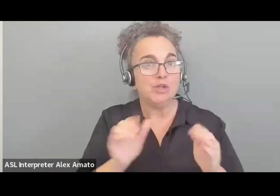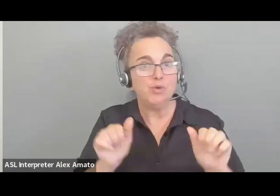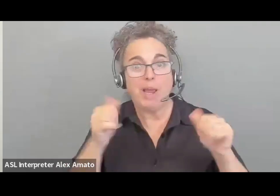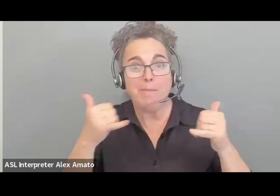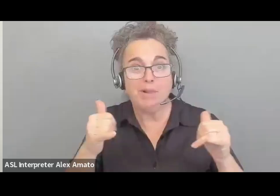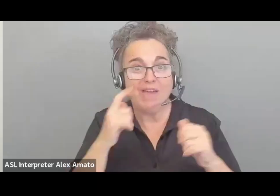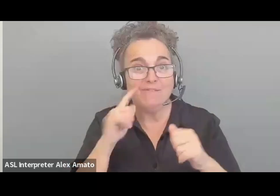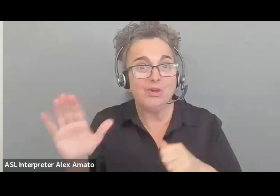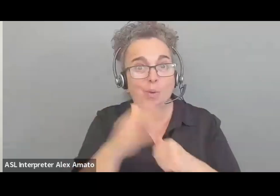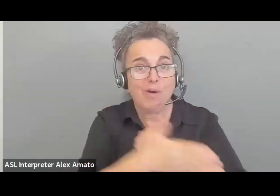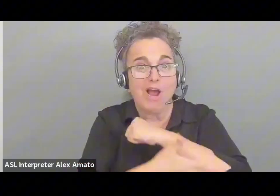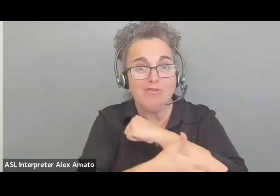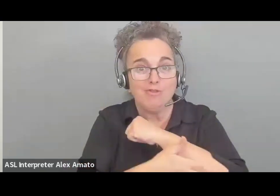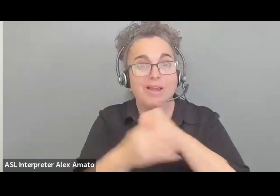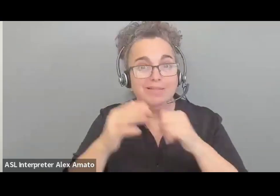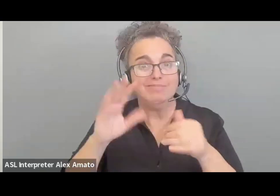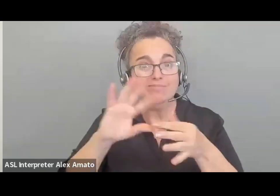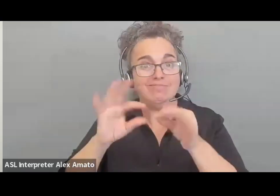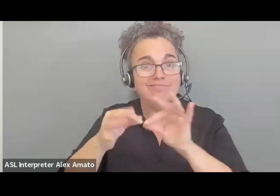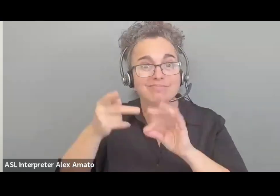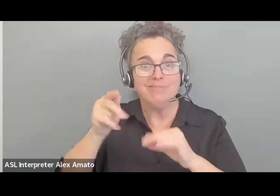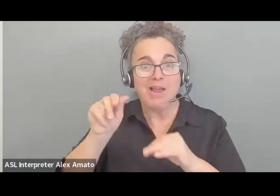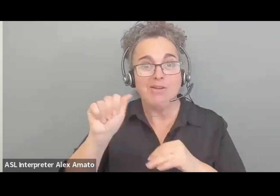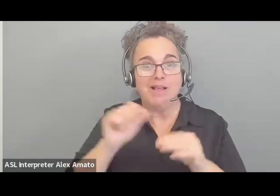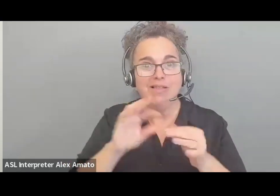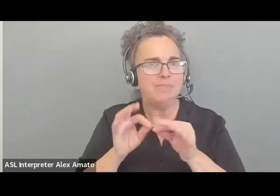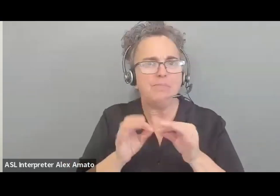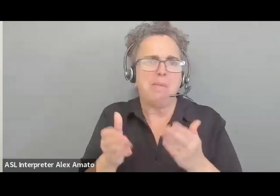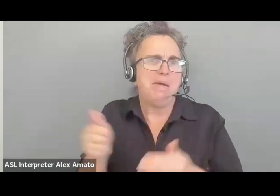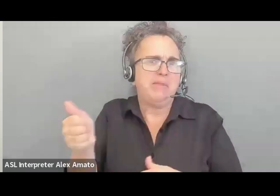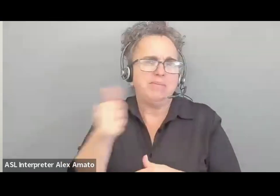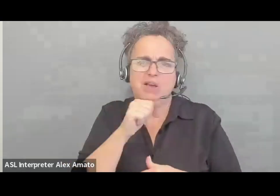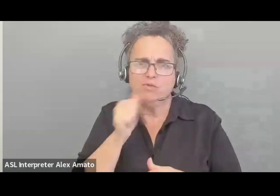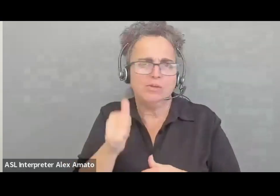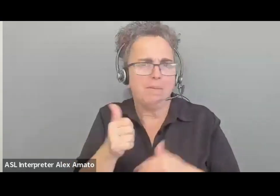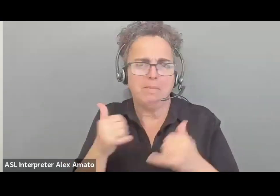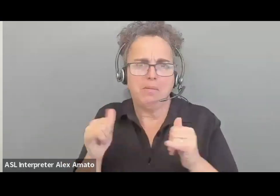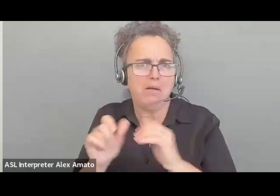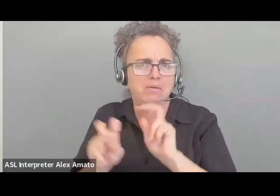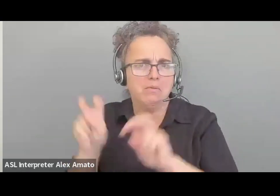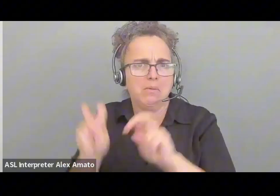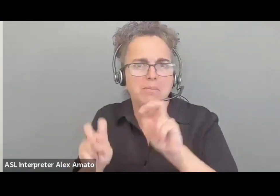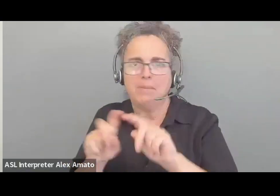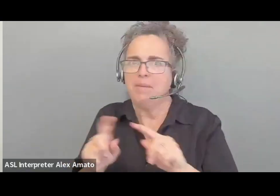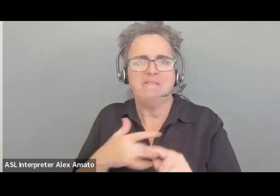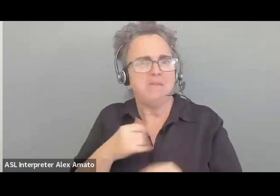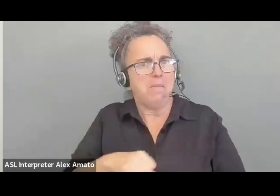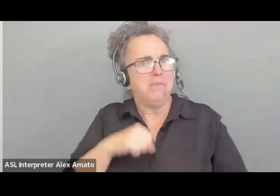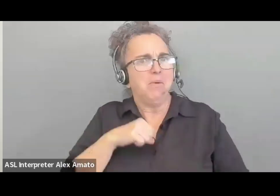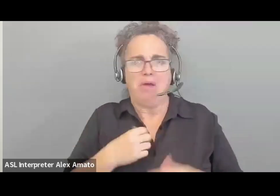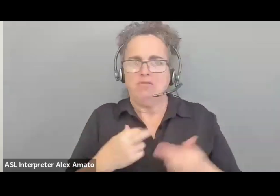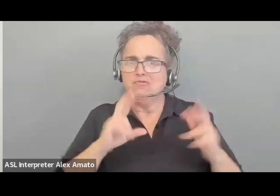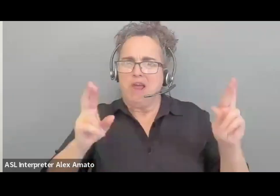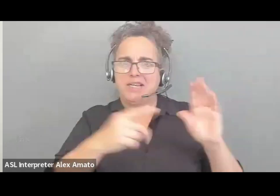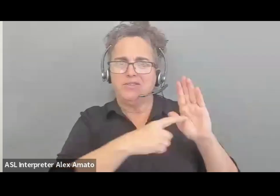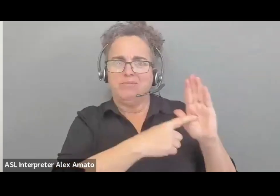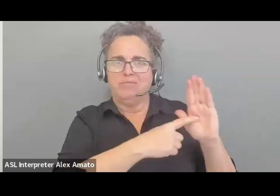we have some people playing in this that wouldn't otherwise play in tournaments, but they feel proud of representing their country. We've already got seven countries represented in